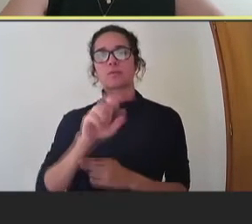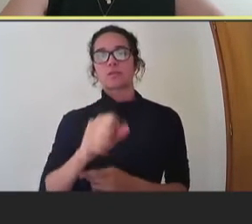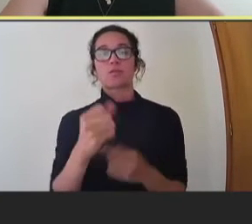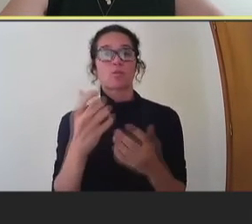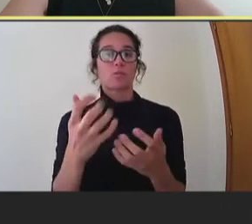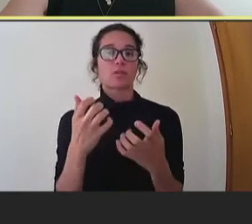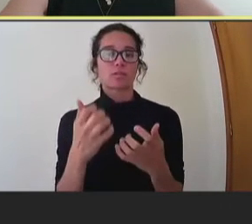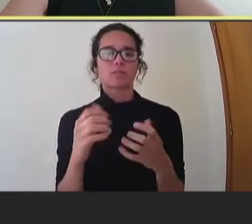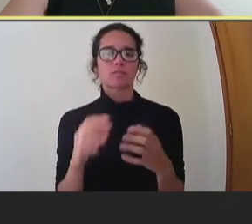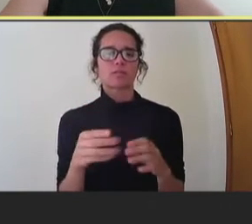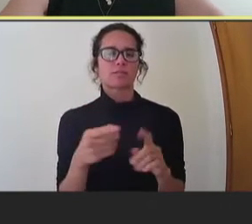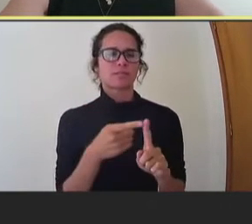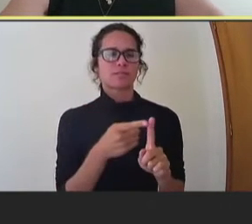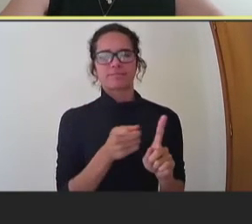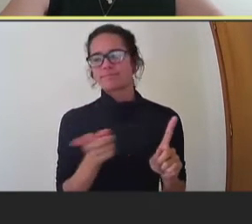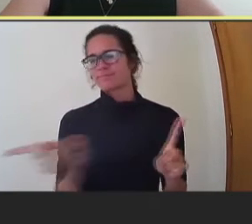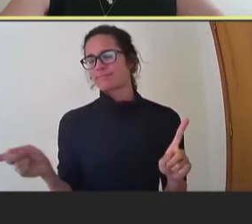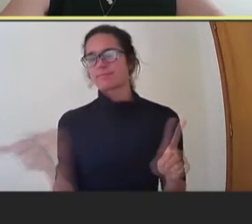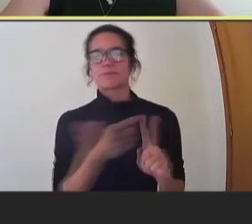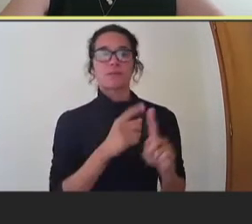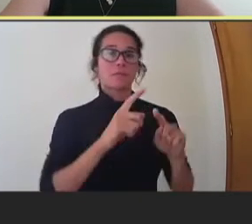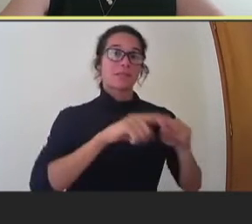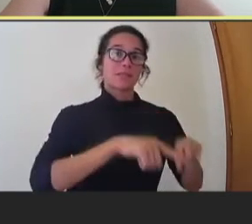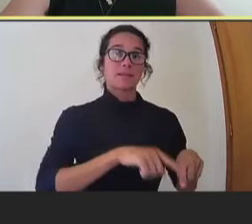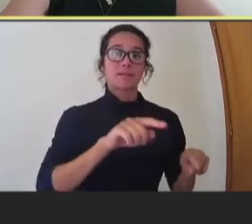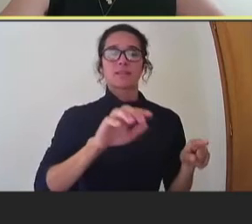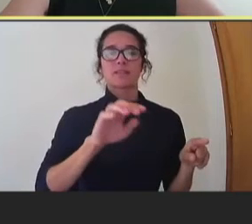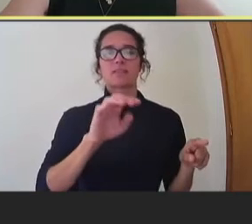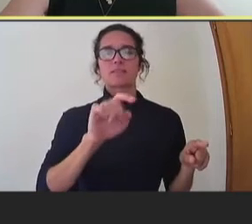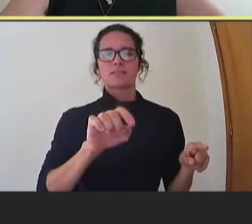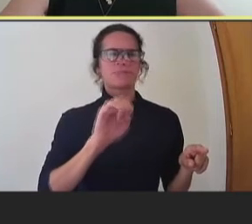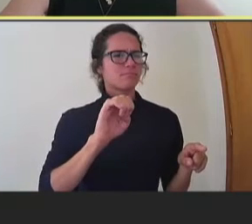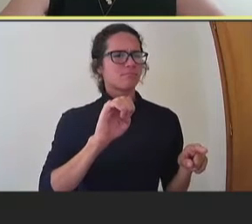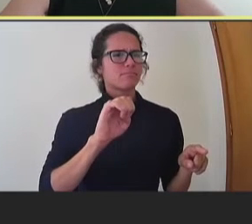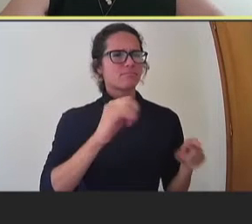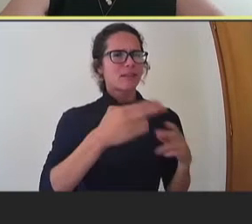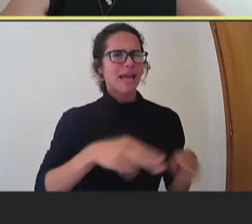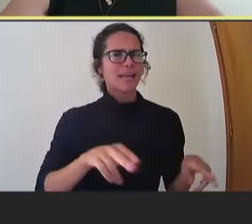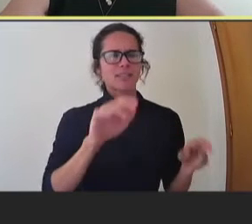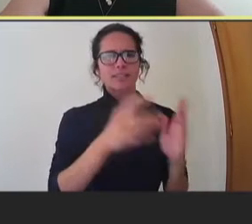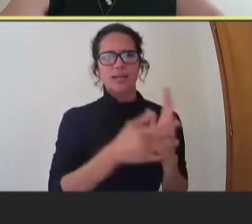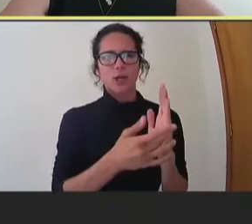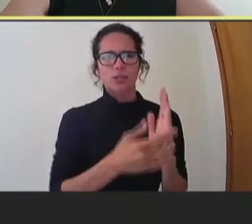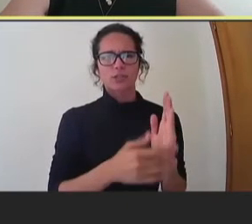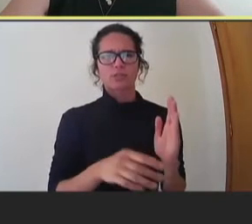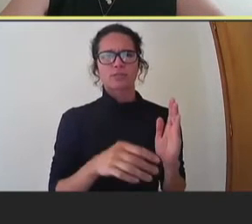from its dependence on egg technology and was interested in new technology.